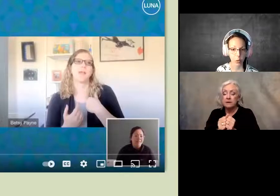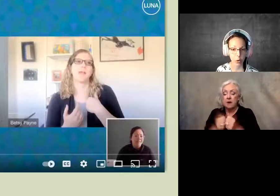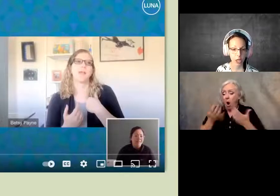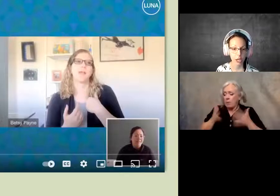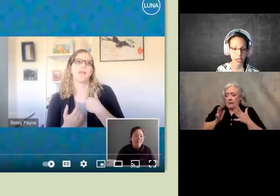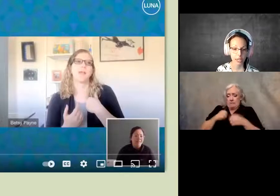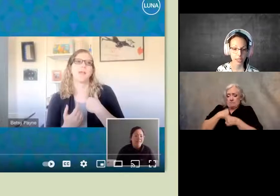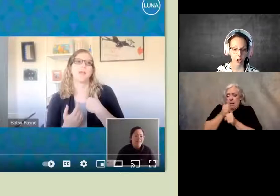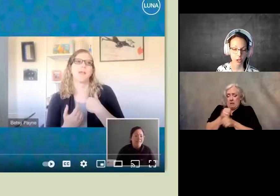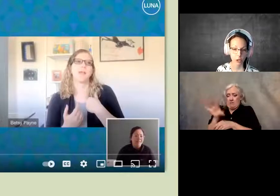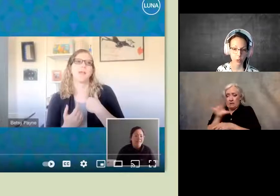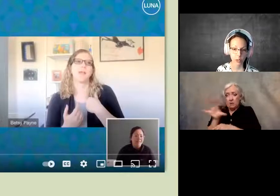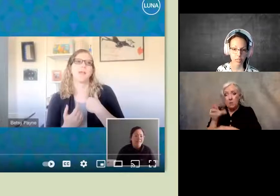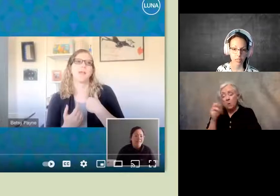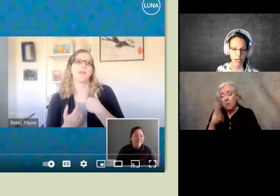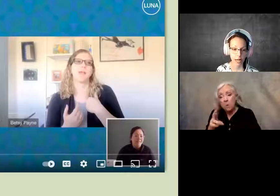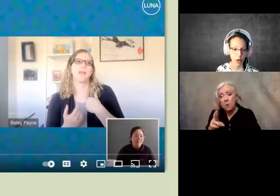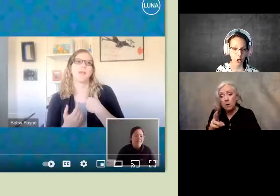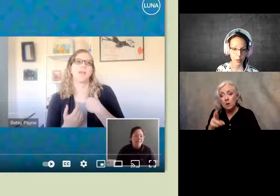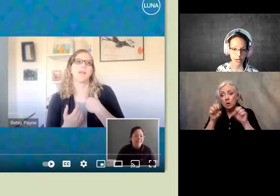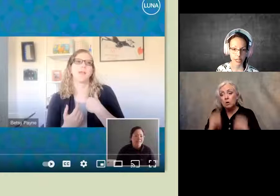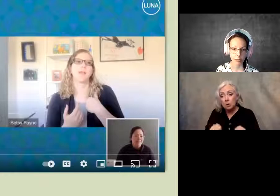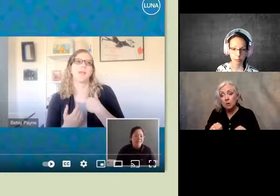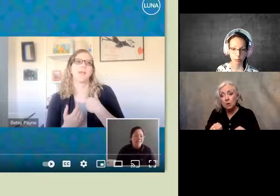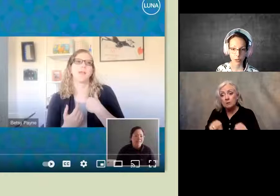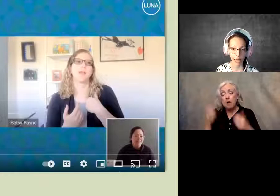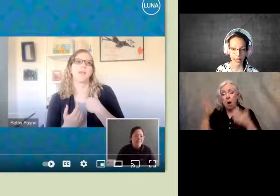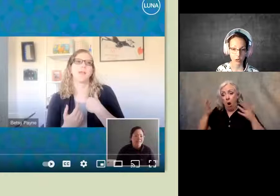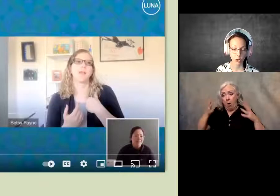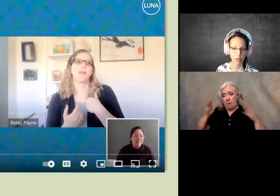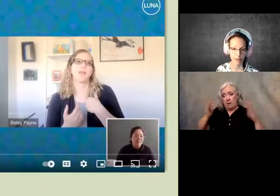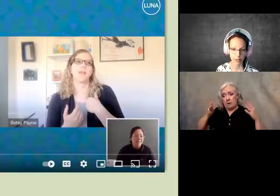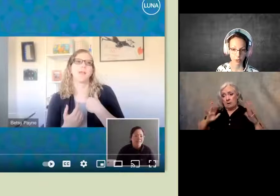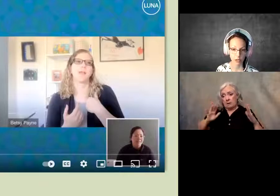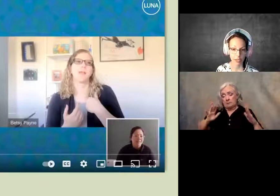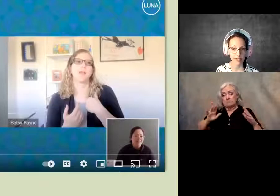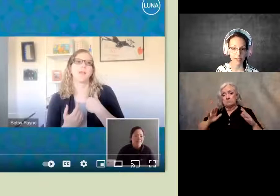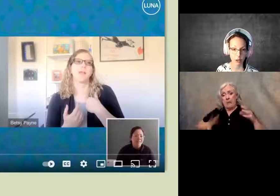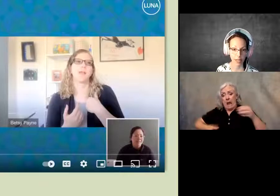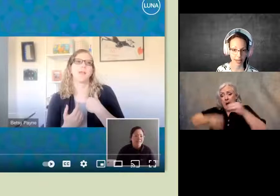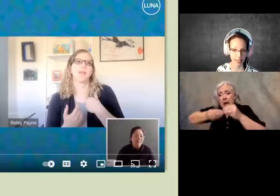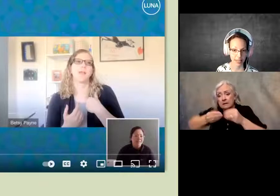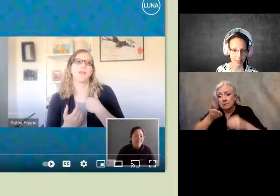or it can also be already added to that video so that it's a single asset.